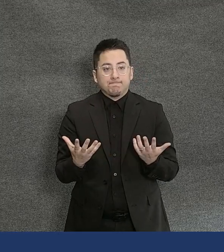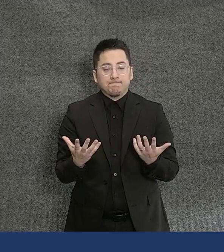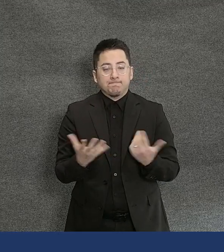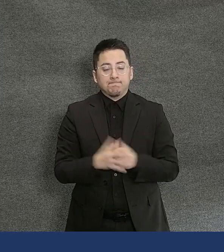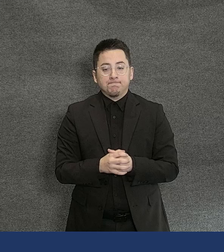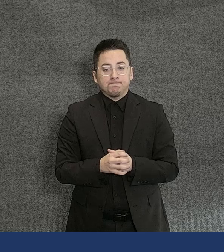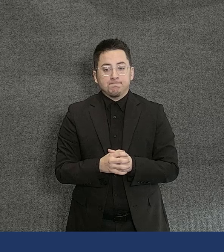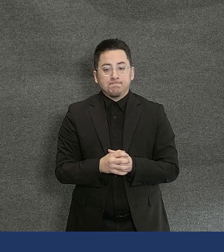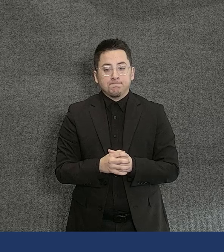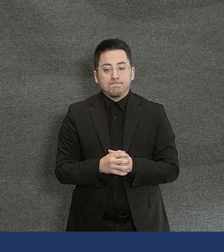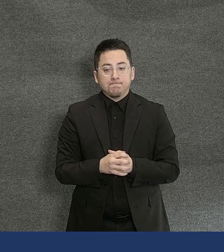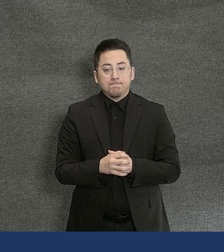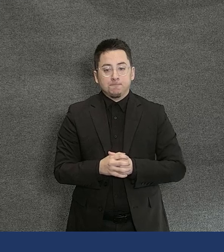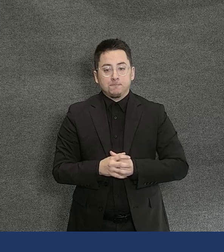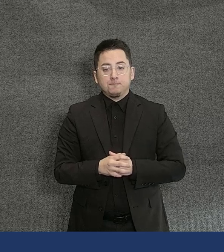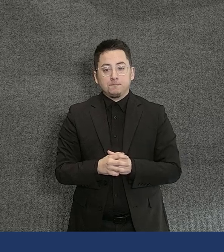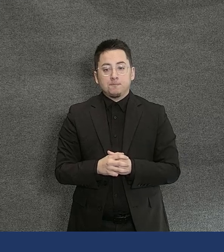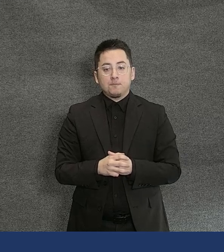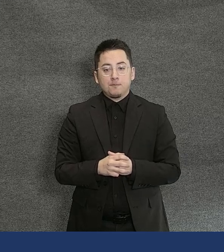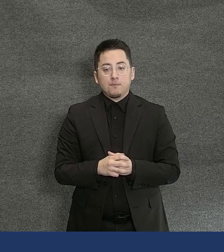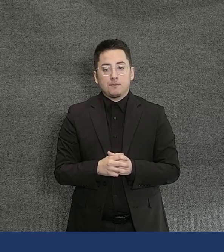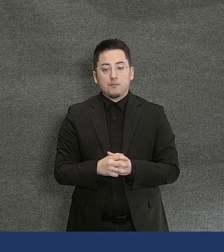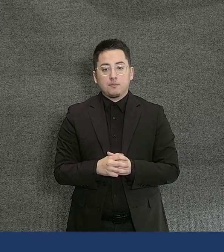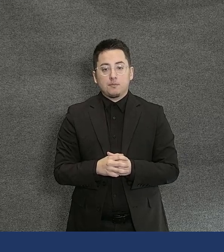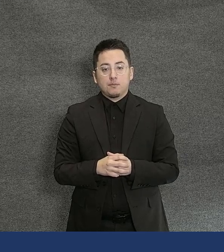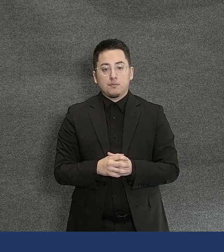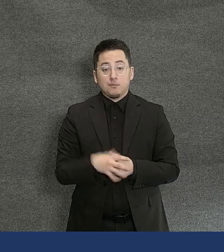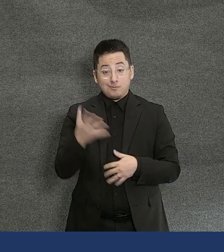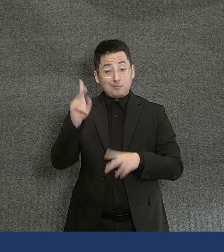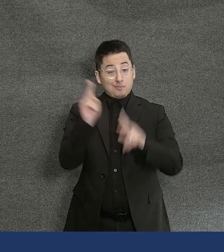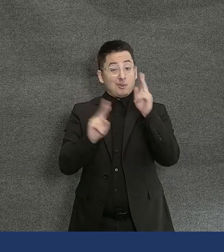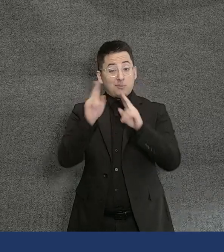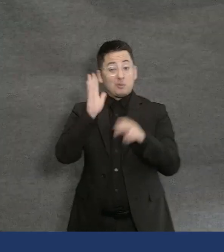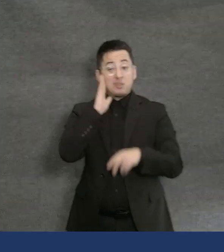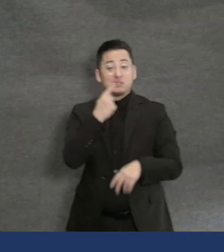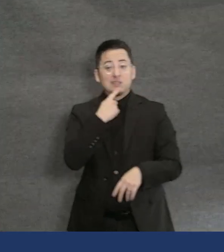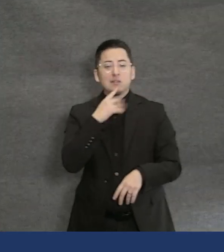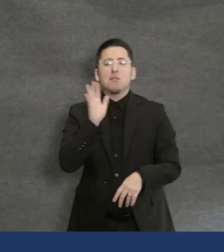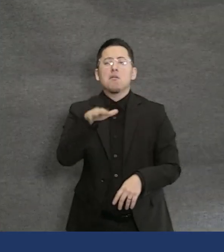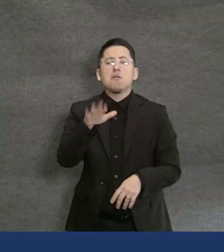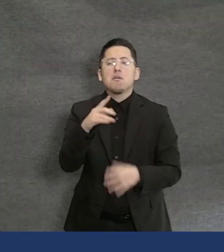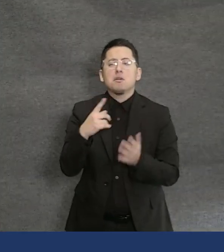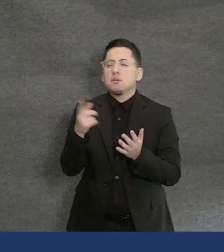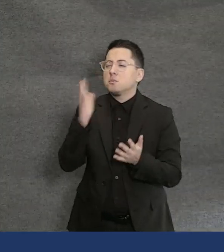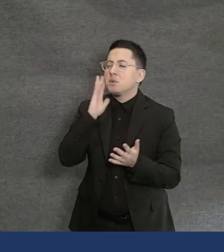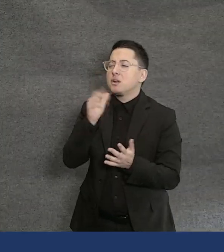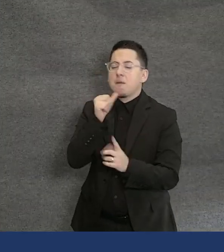say things like work requirements won't affect people with disabilities. They're going to leave that out.